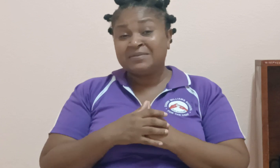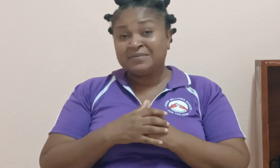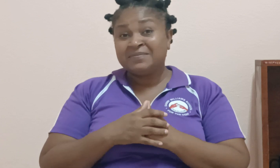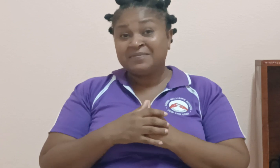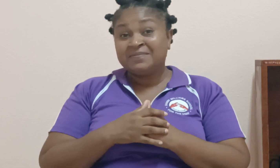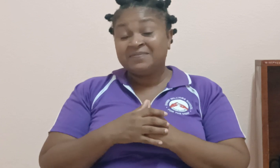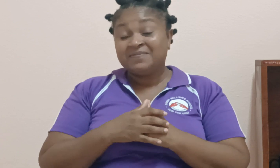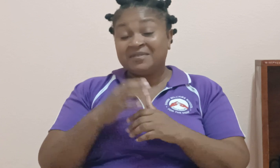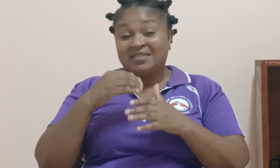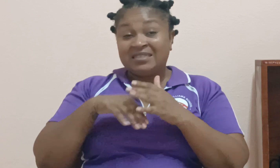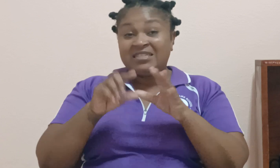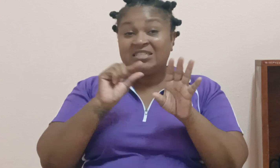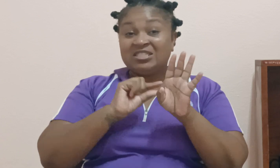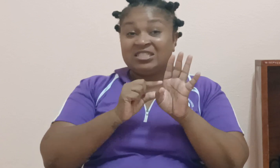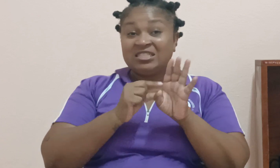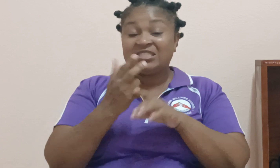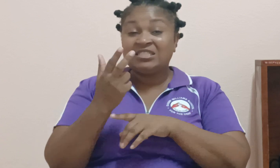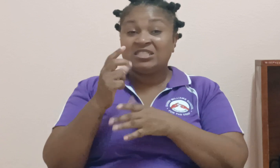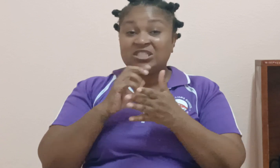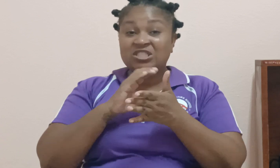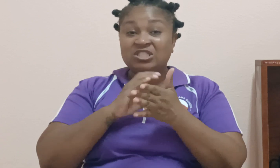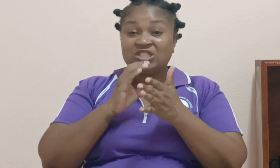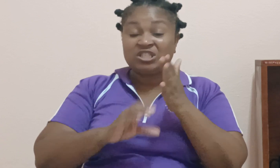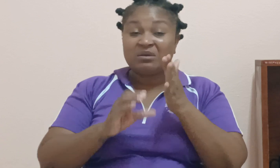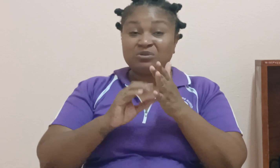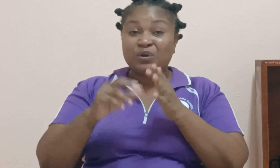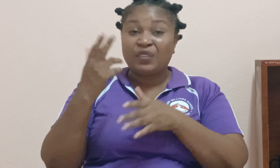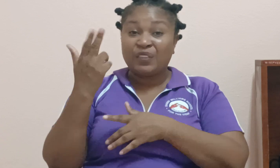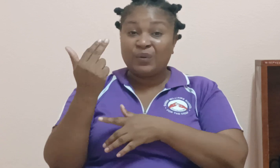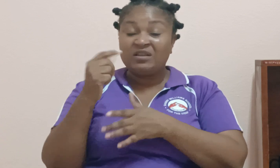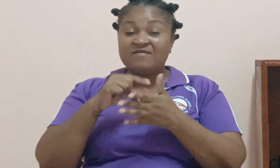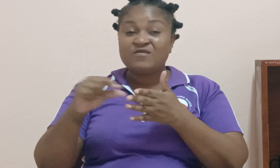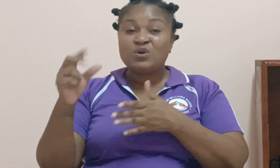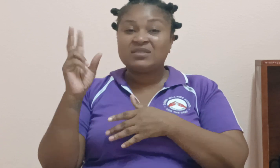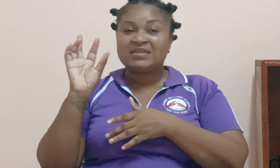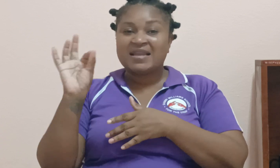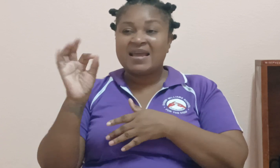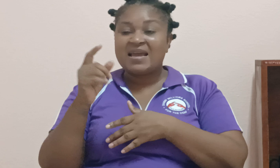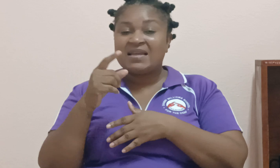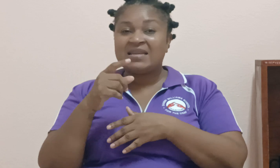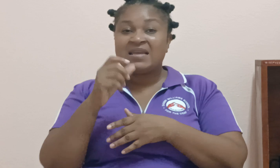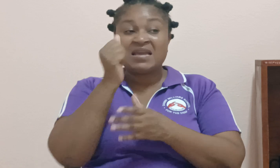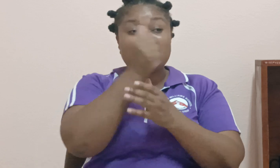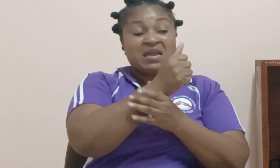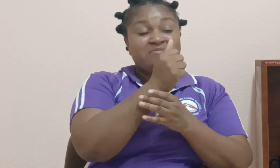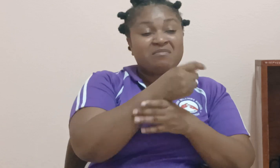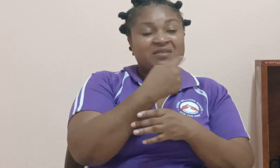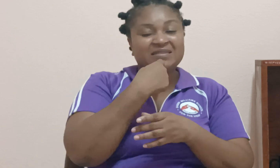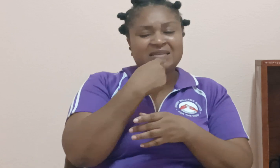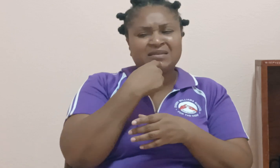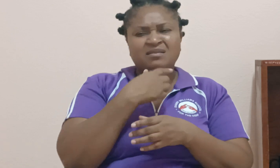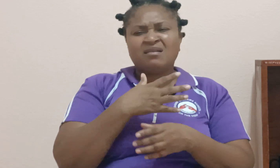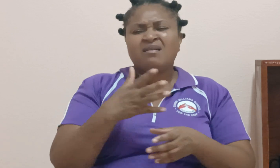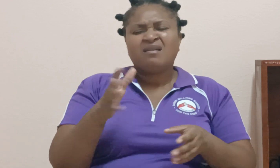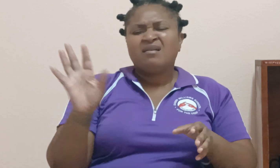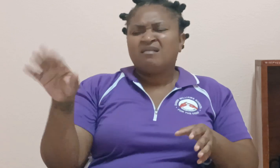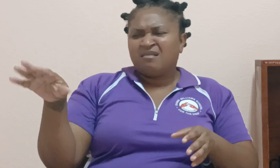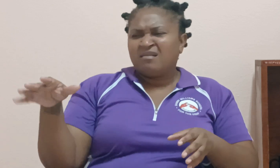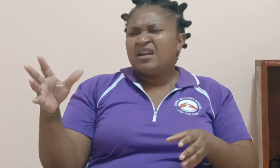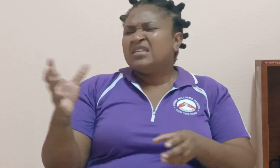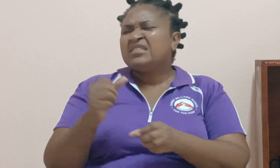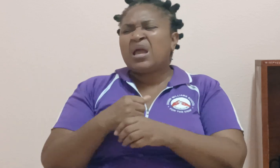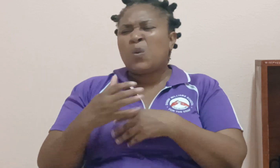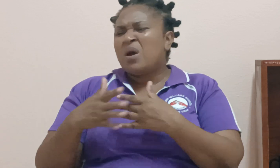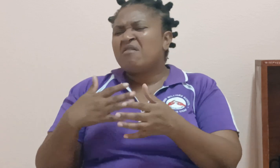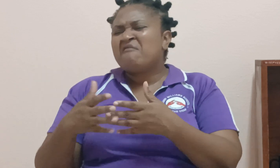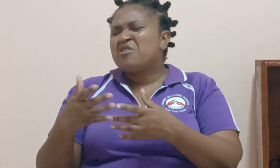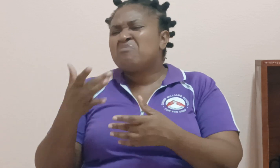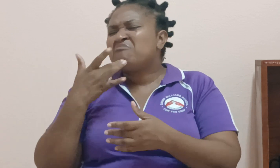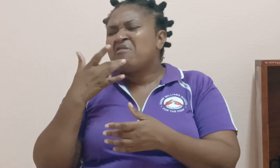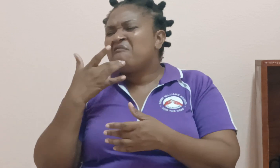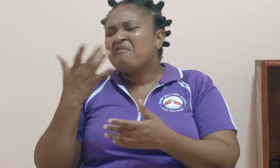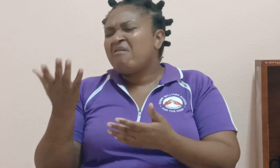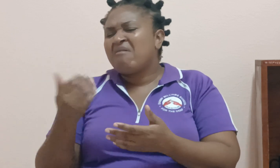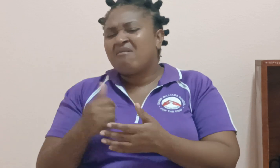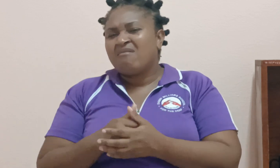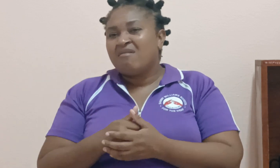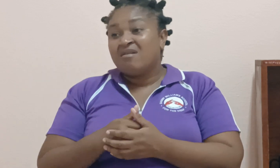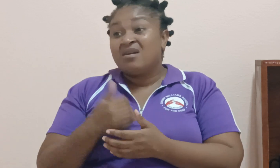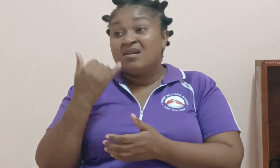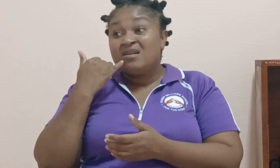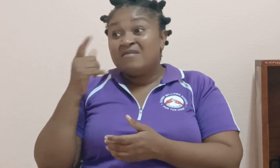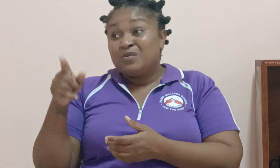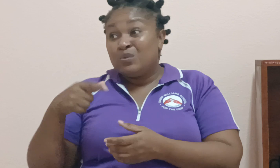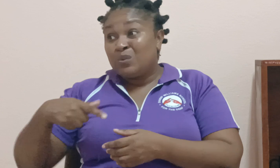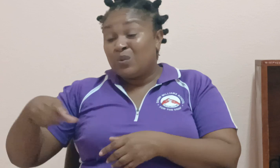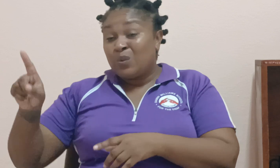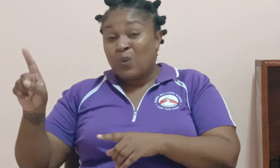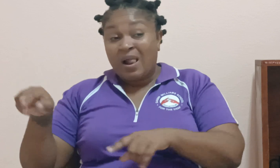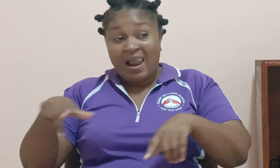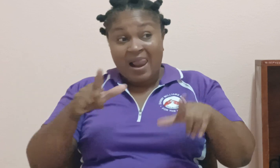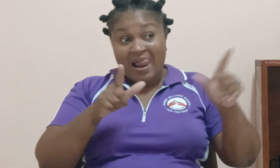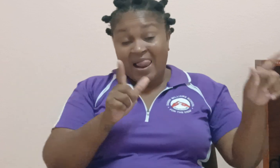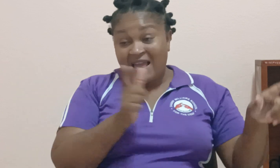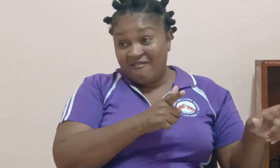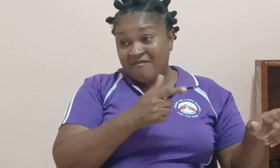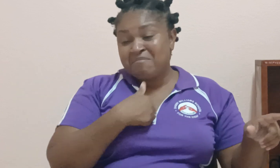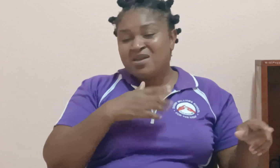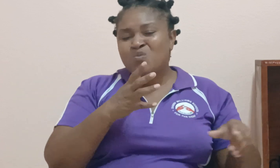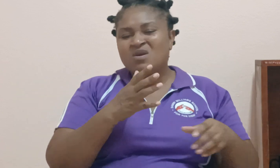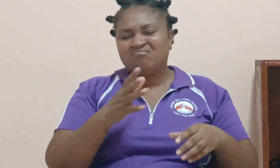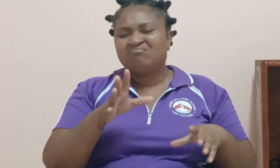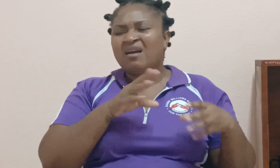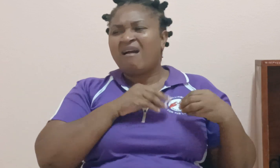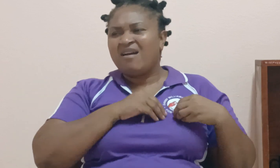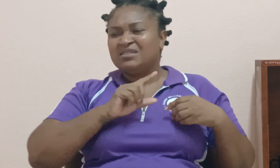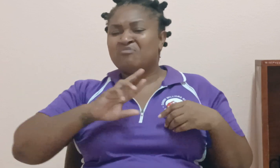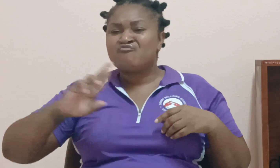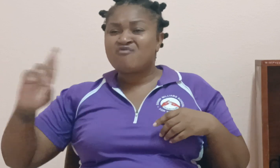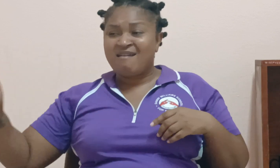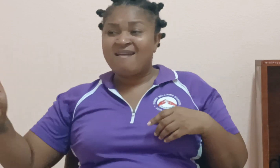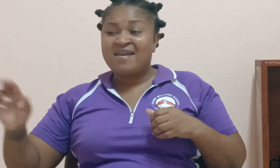Gen. 13:9 take the portion that you want, if you go to the left I will take the right and